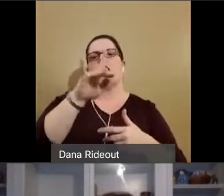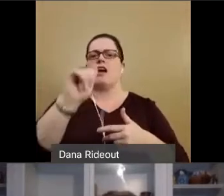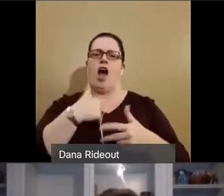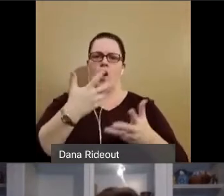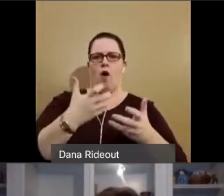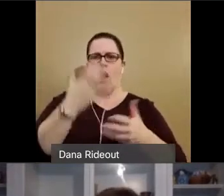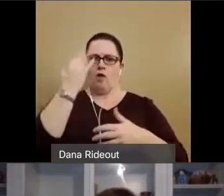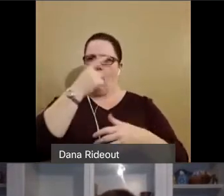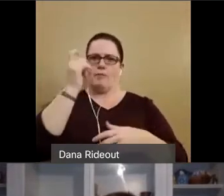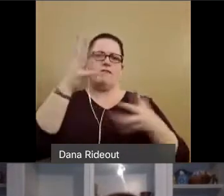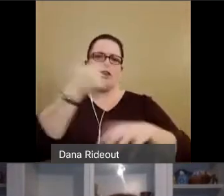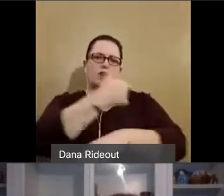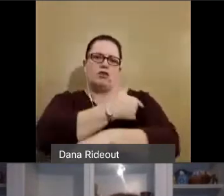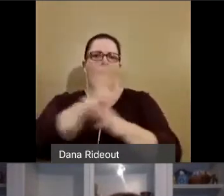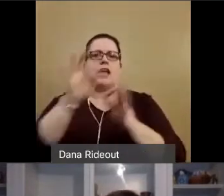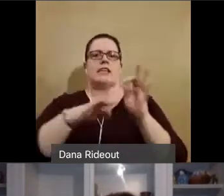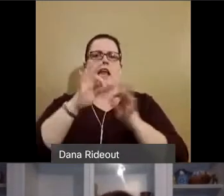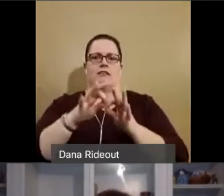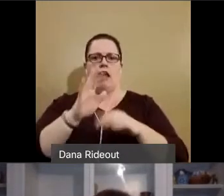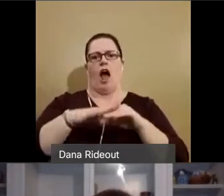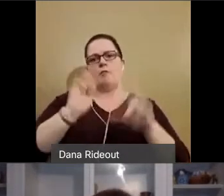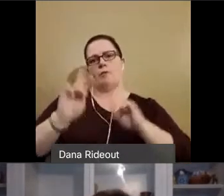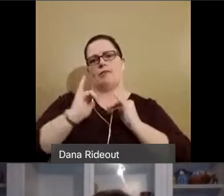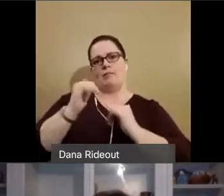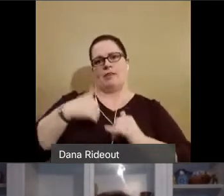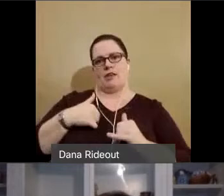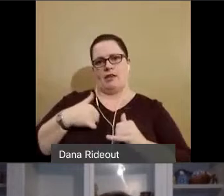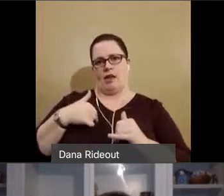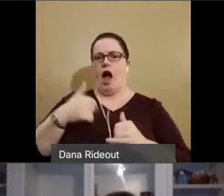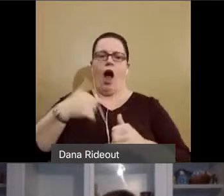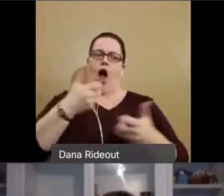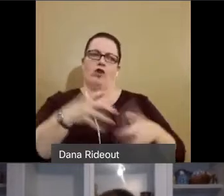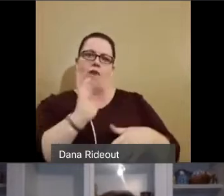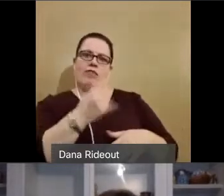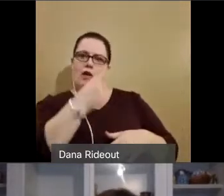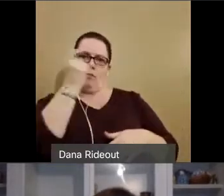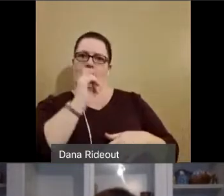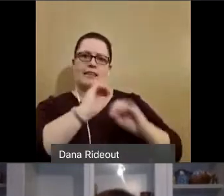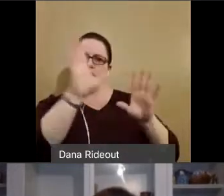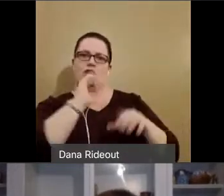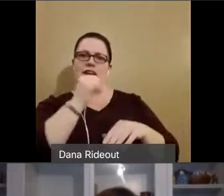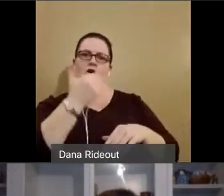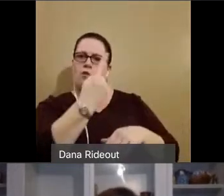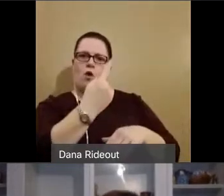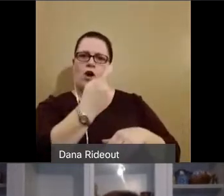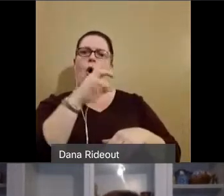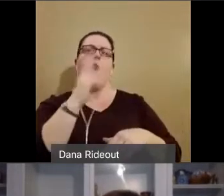which is interesting that I've also heard people say I don't want that 1, because that's clearly not the good 1, or they would have tested it someplace else.